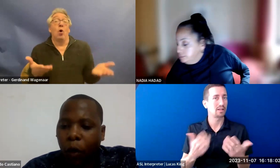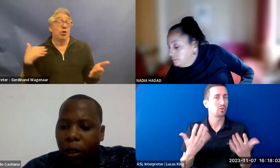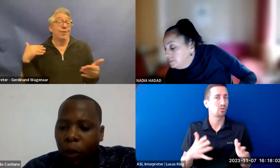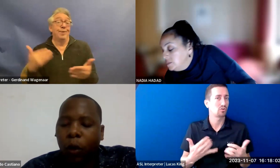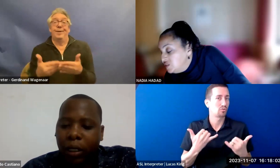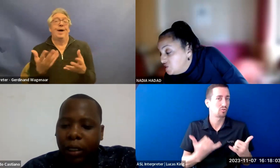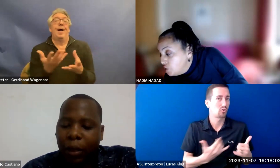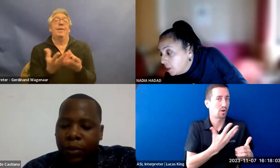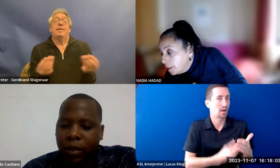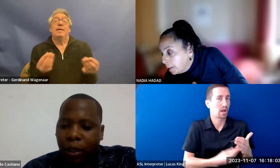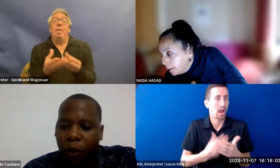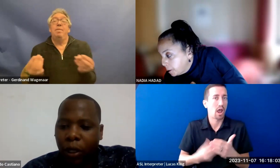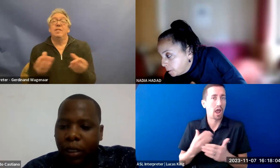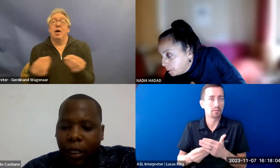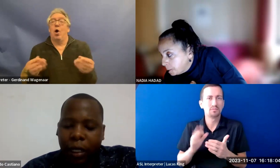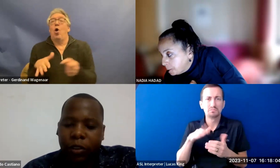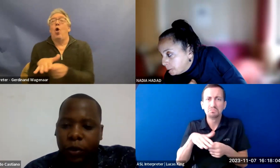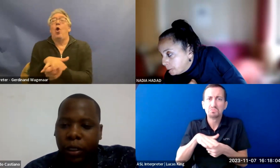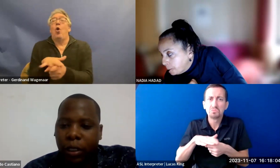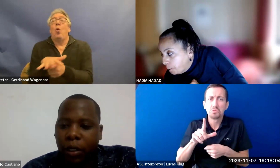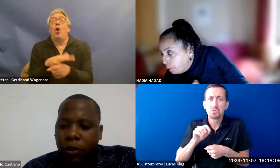and local gaps in the country.